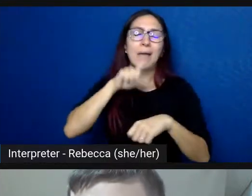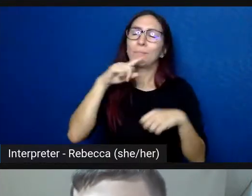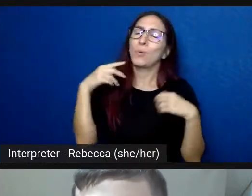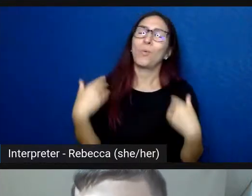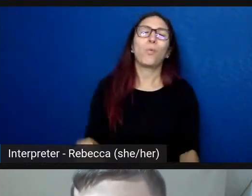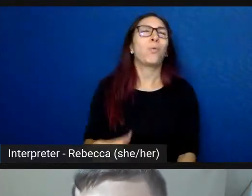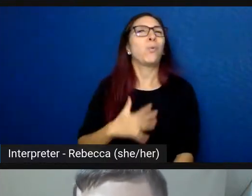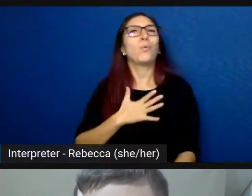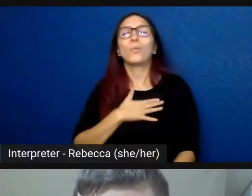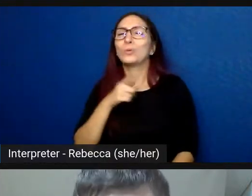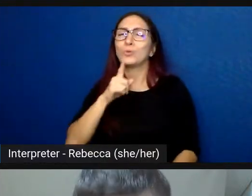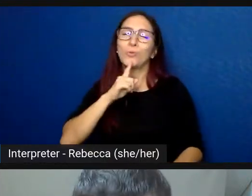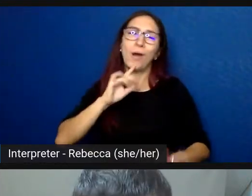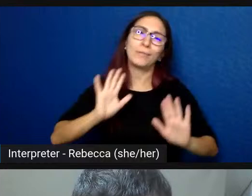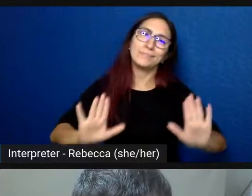because you are also very code minded so